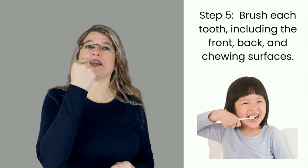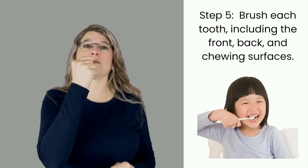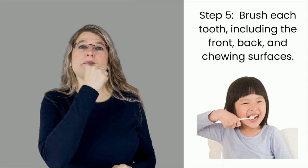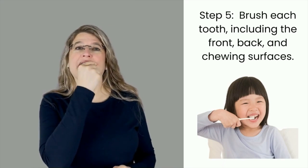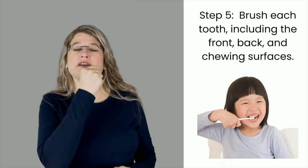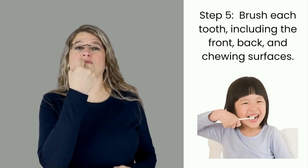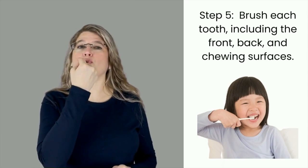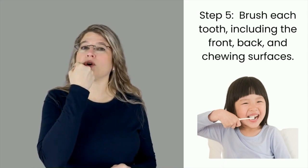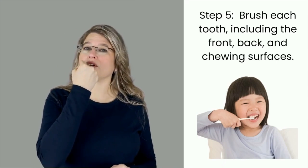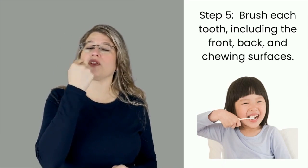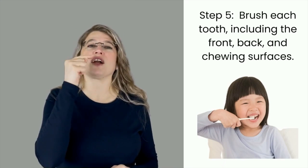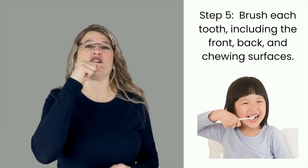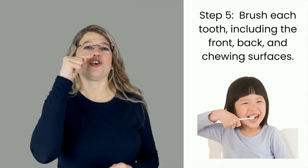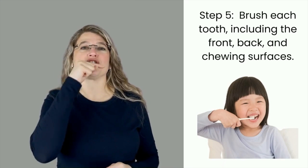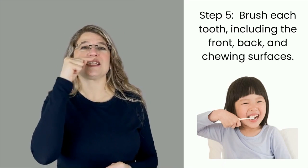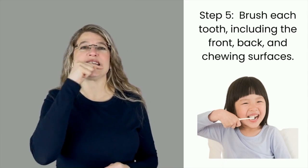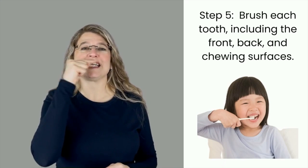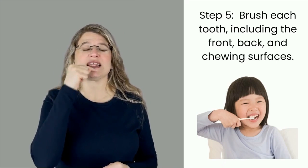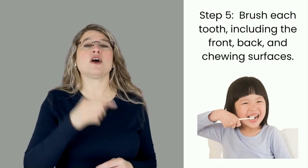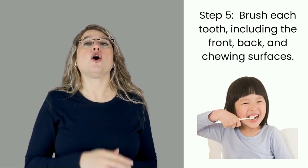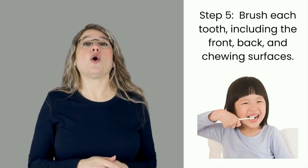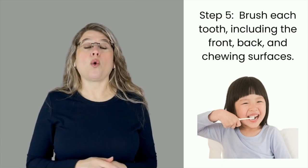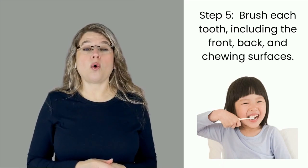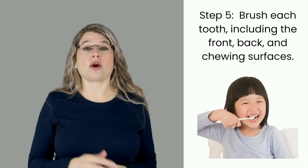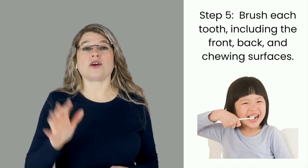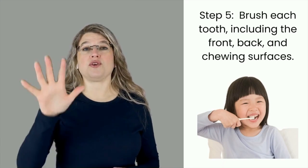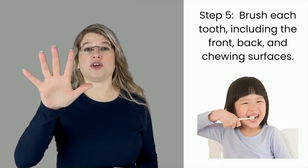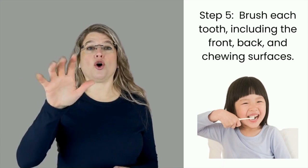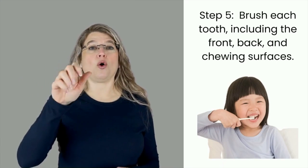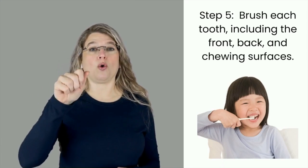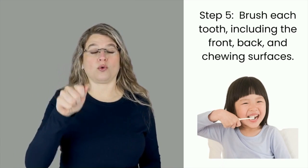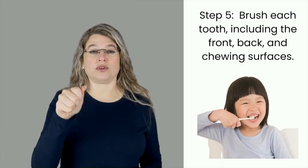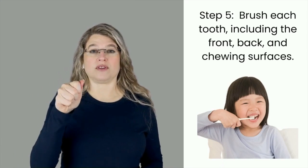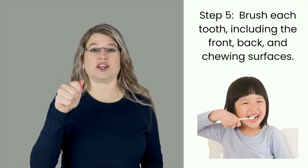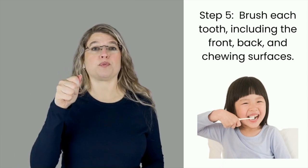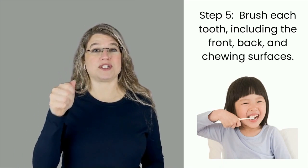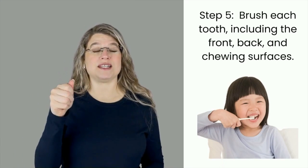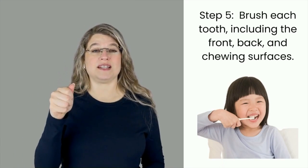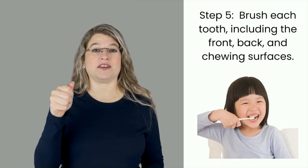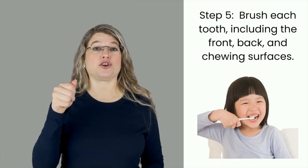like back and forth, like all your teeth, or you can hold like you're pretending like you're